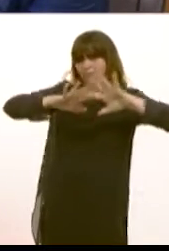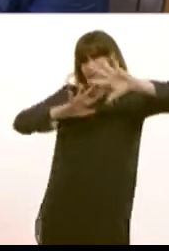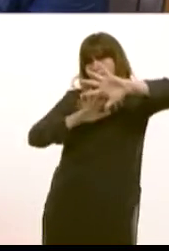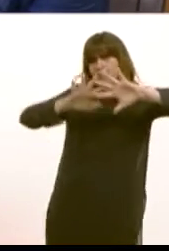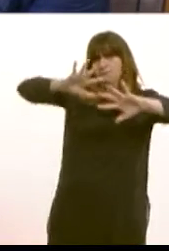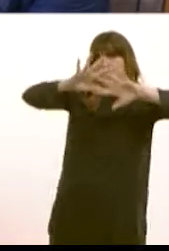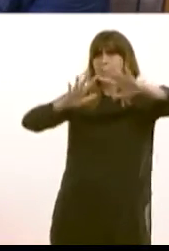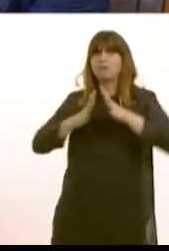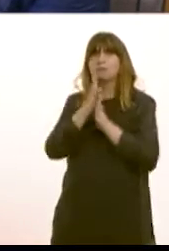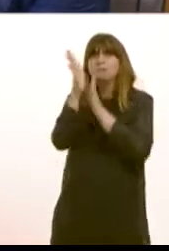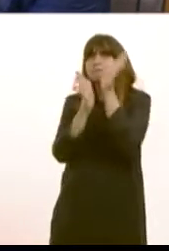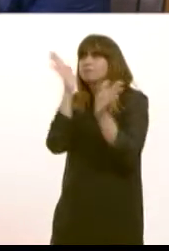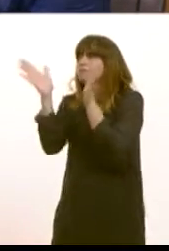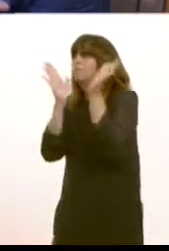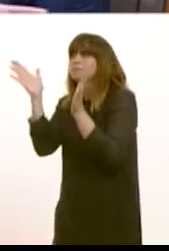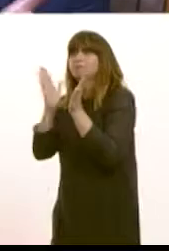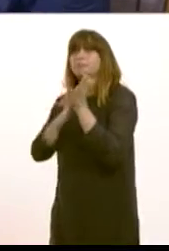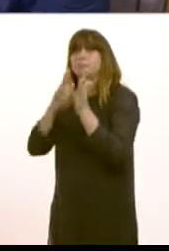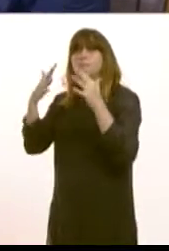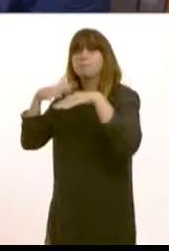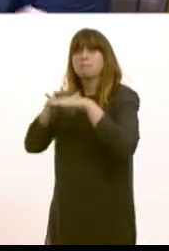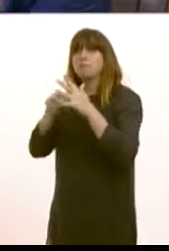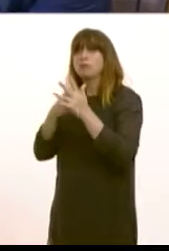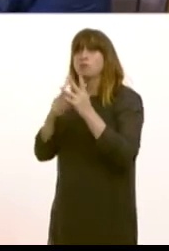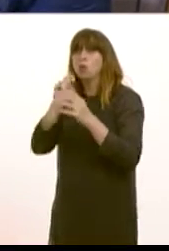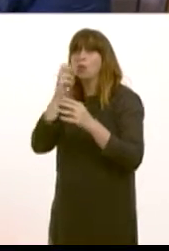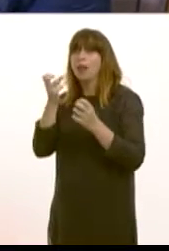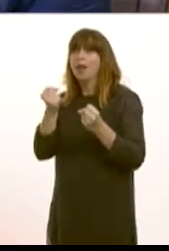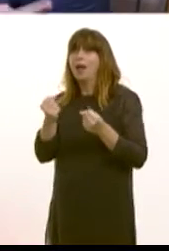The metro in future will, I have no doubt, include new light rail lines and new bus connectivity,